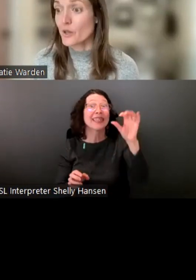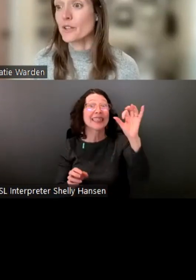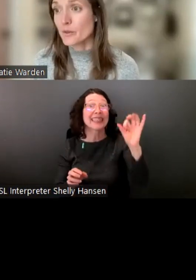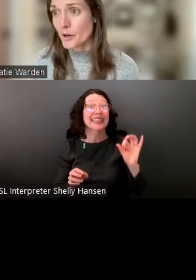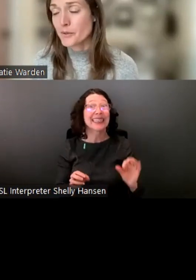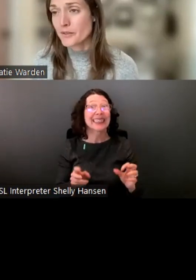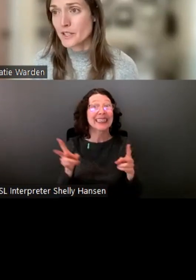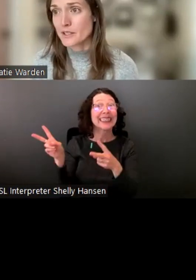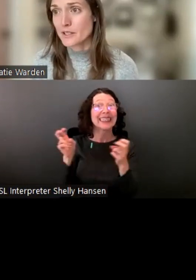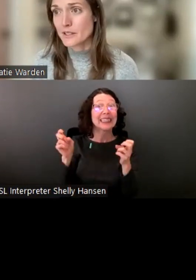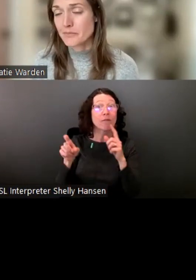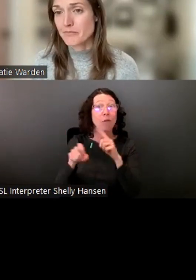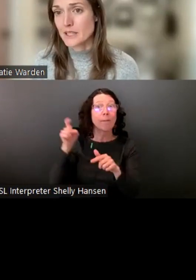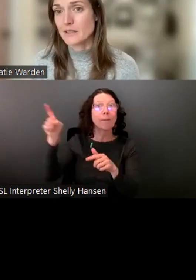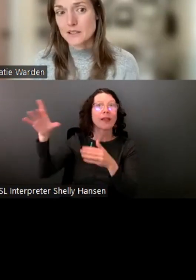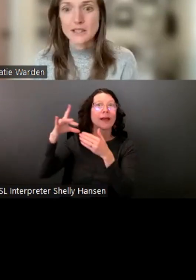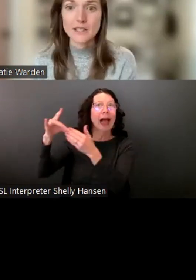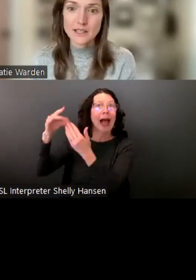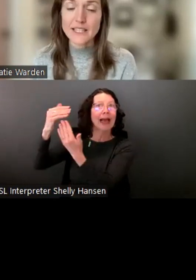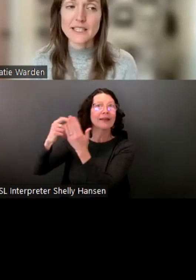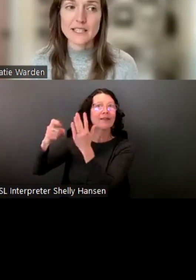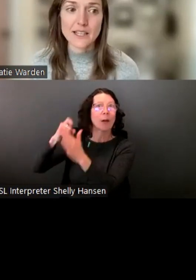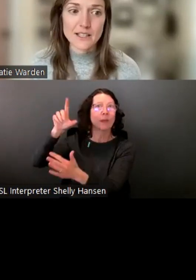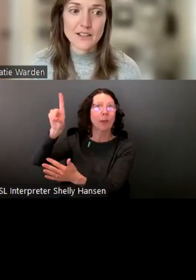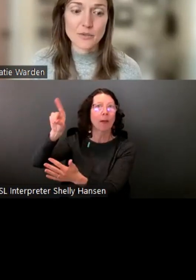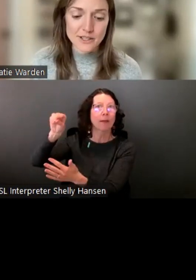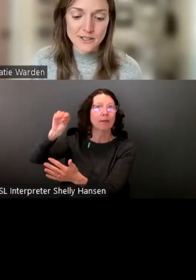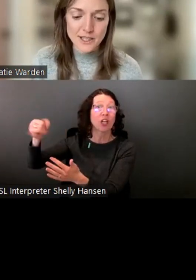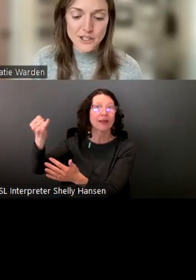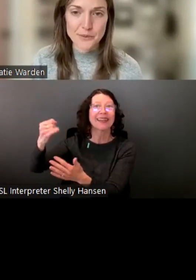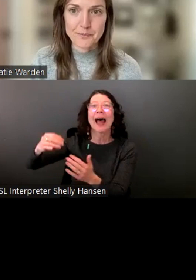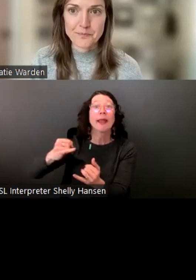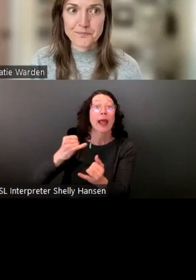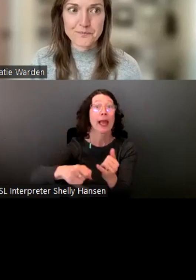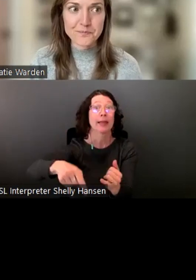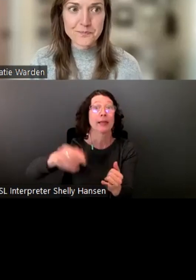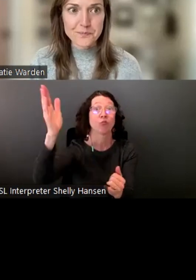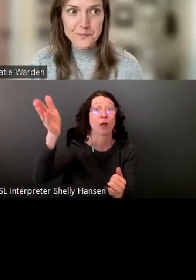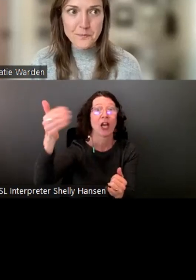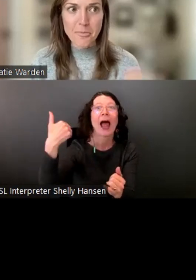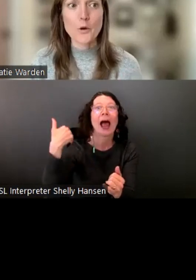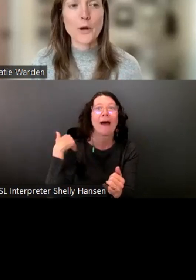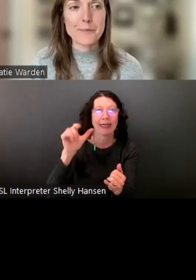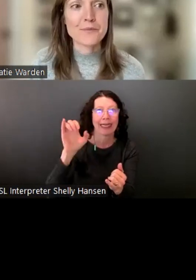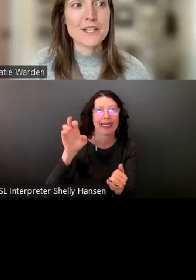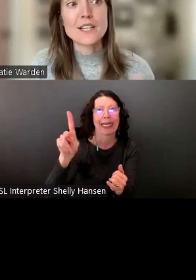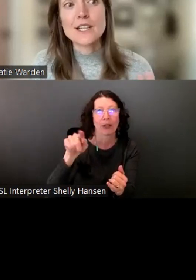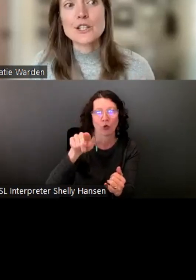from the Department of Justice. And it's linked at the end of the presentation. Okay?